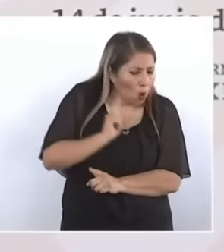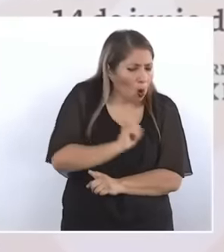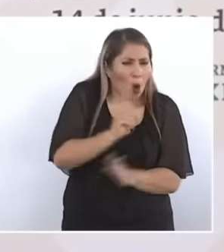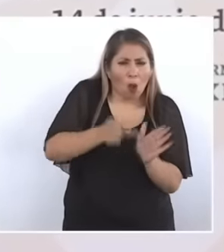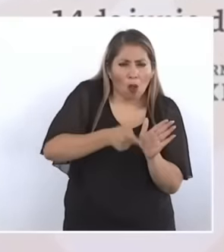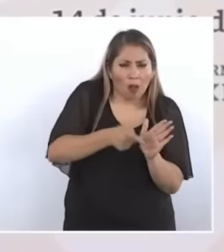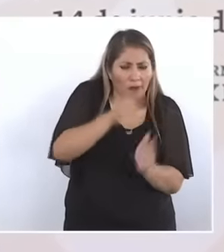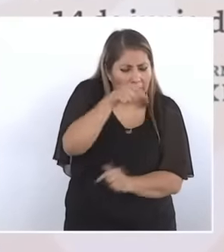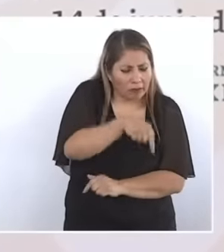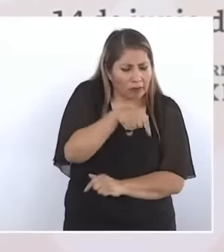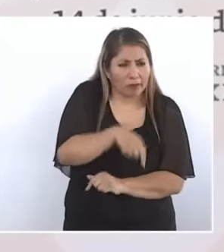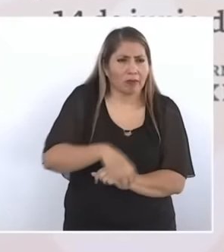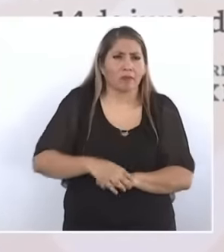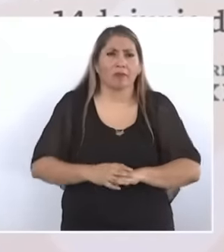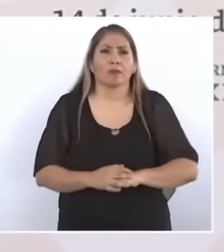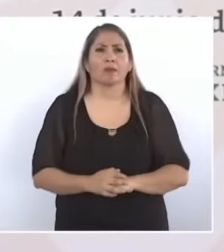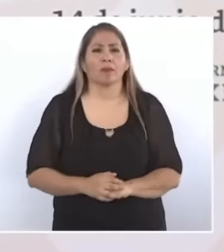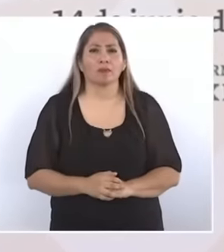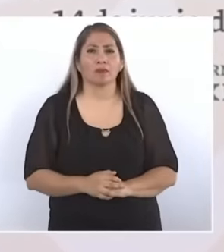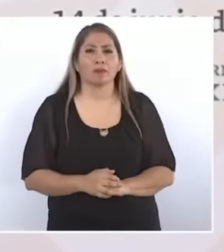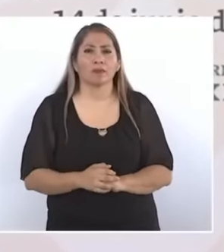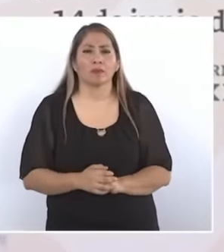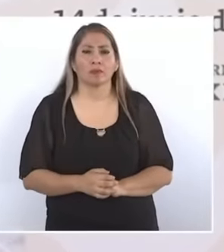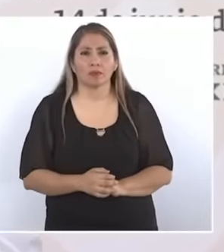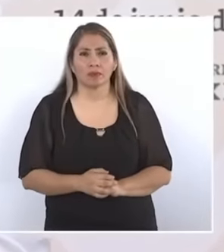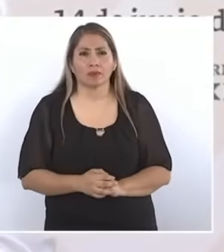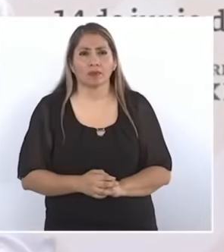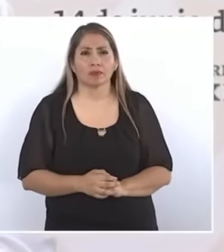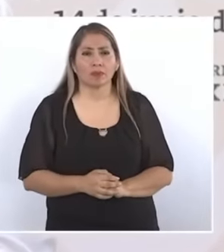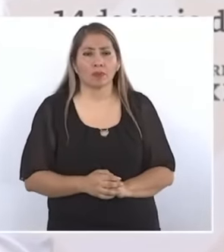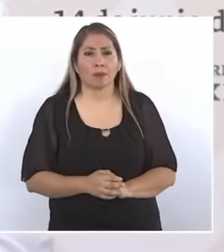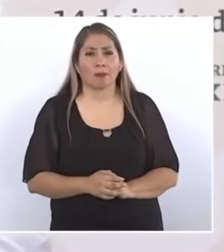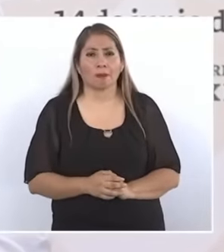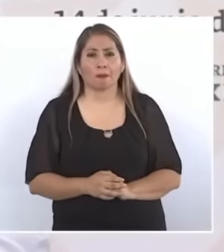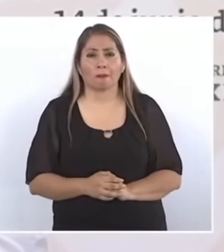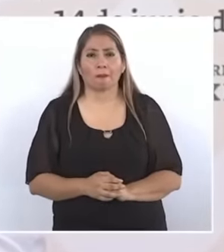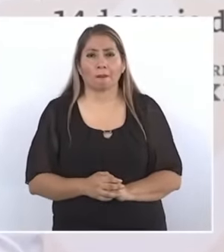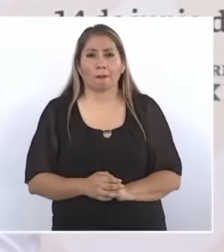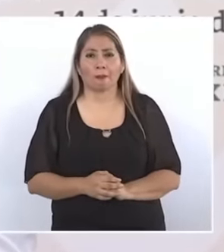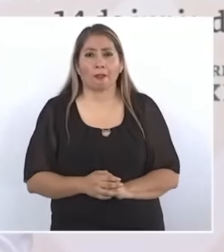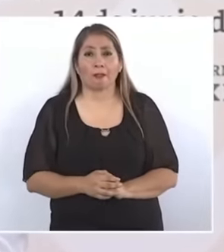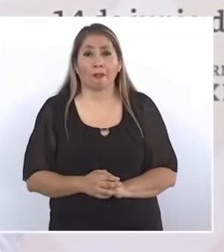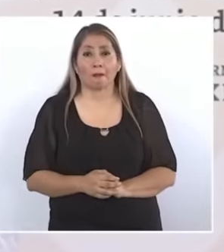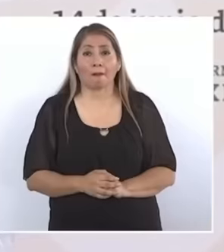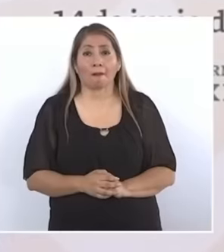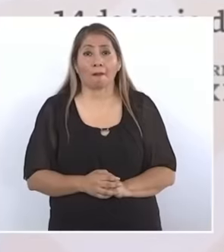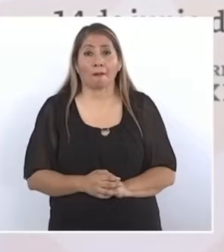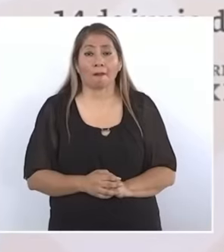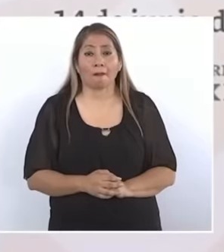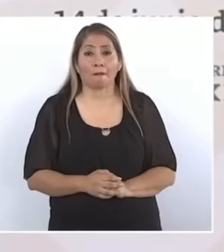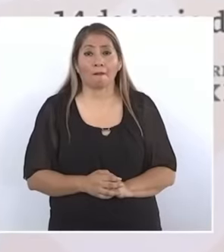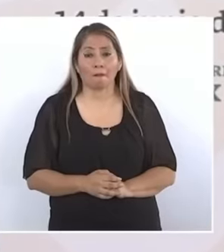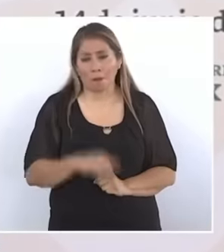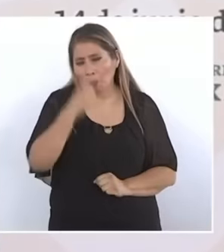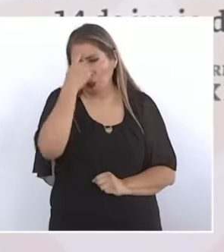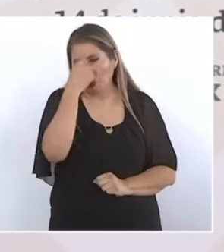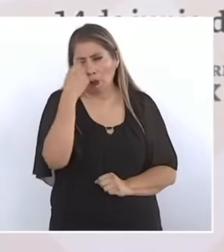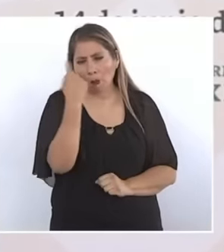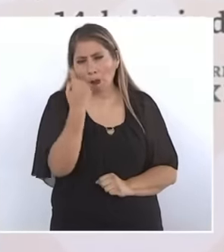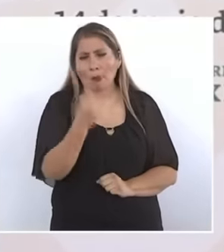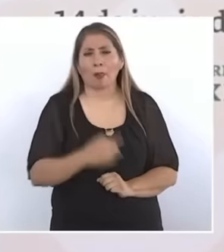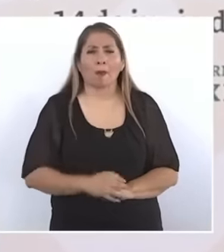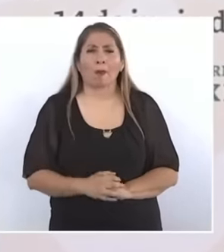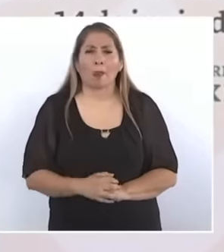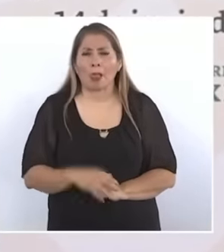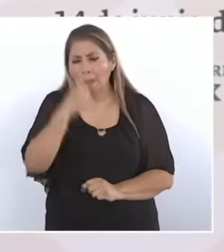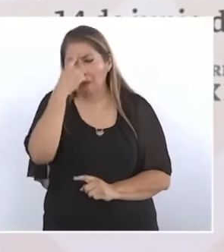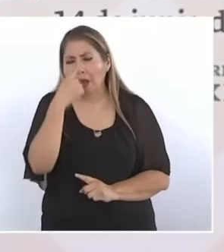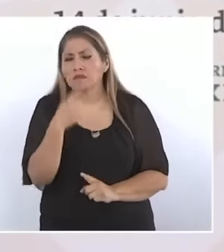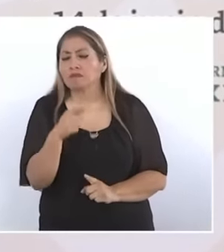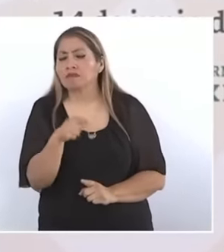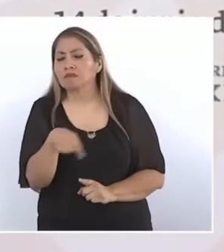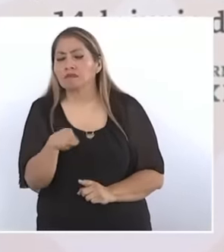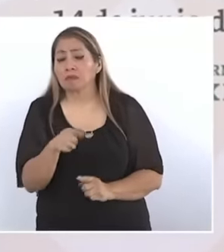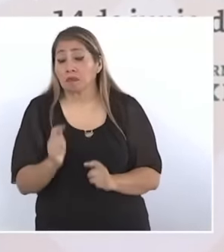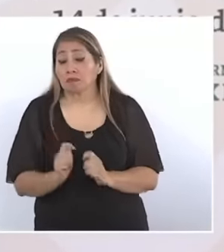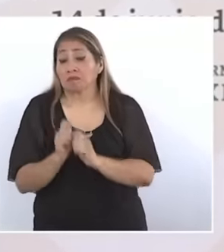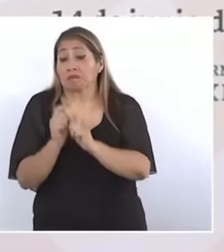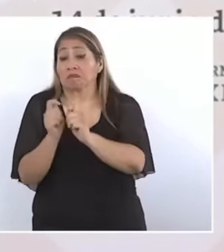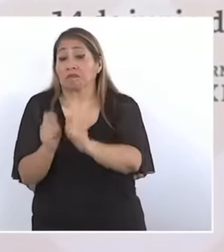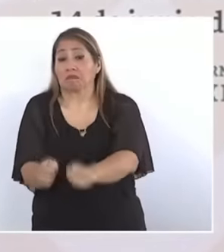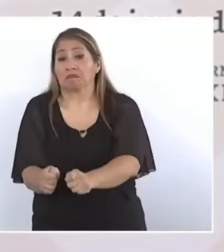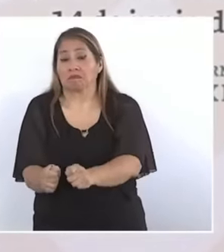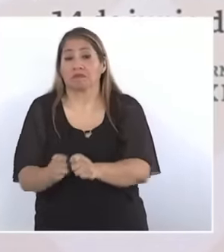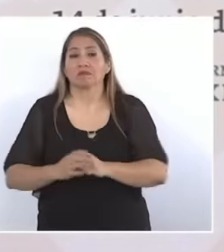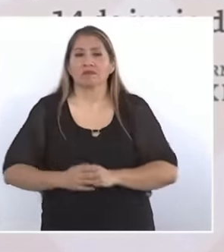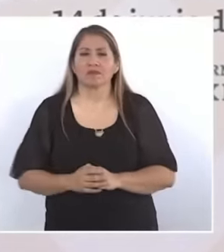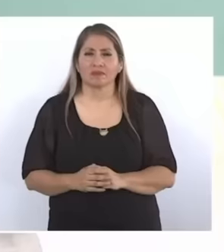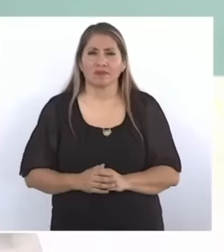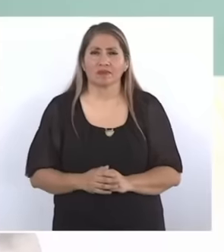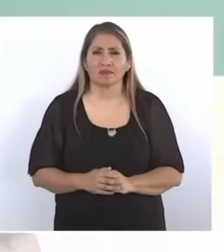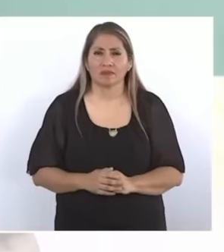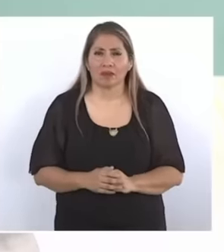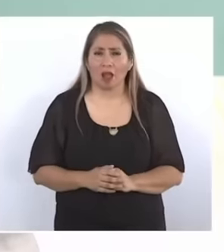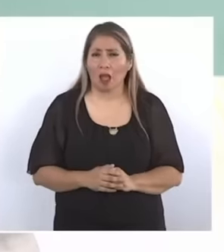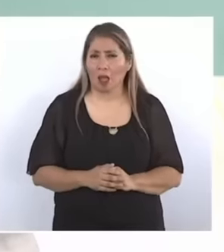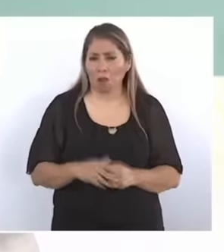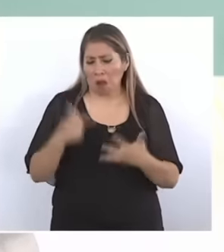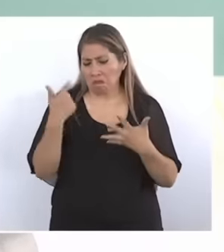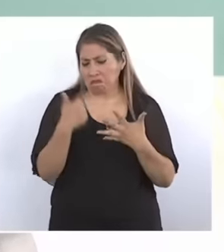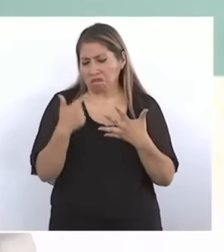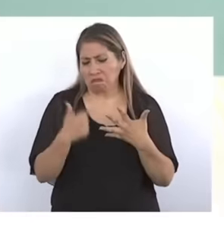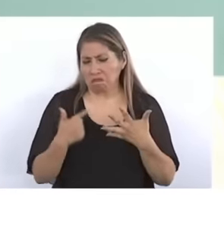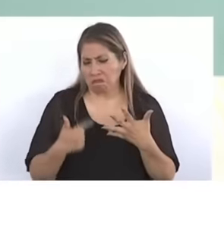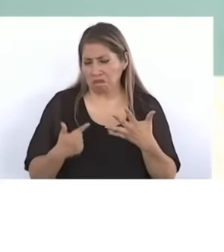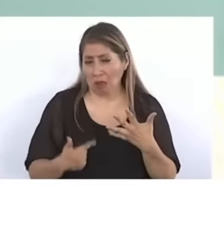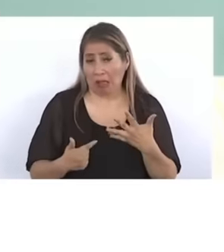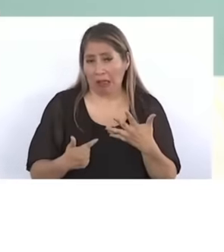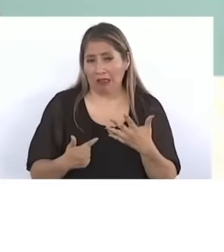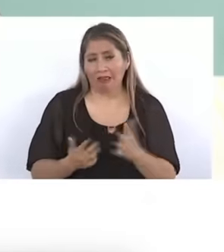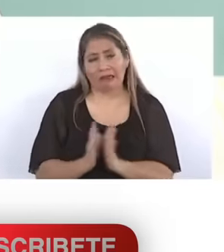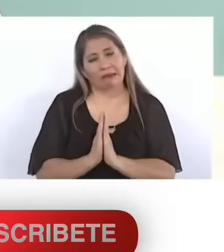here so that I can deliver. Eh, good accounts and I wish with all my soul that before